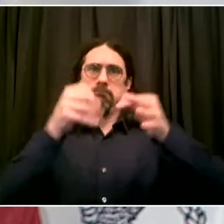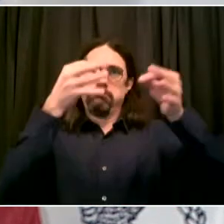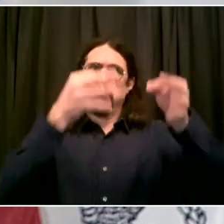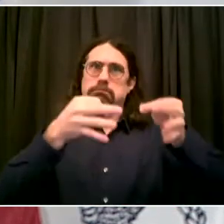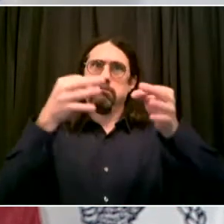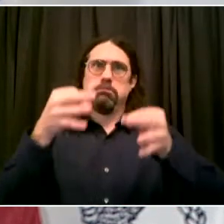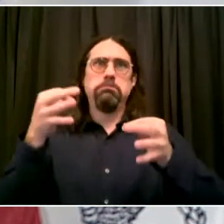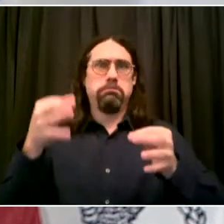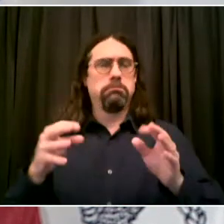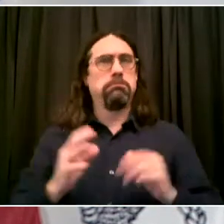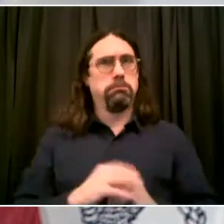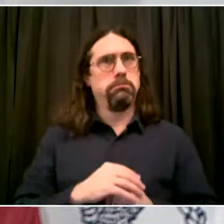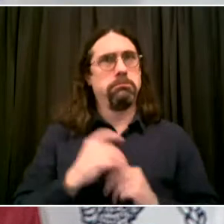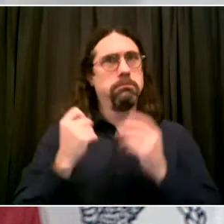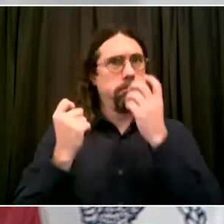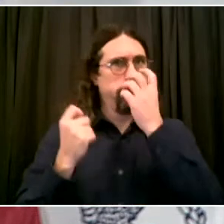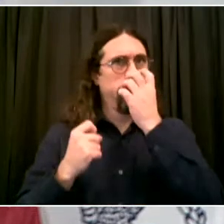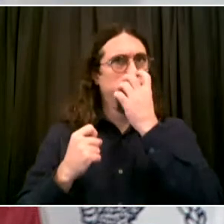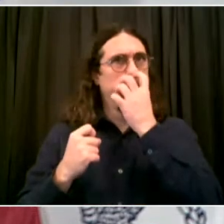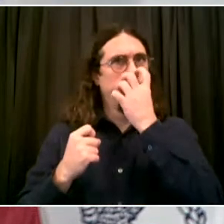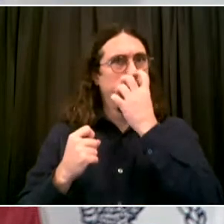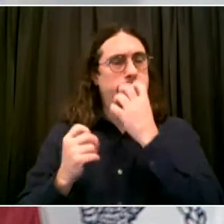TO NORMAL GOVERNANCE. I HAVE E AISD THAT VERY QUICKLY.Y